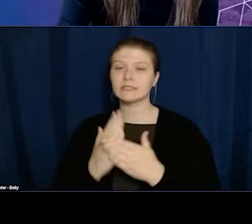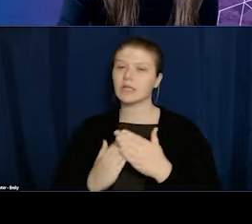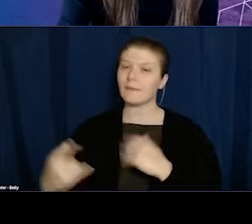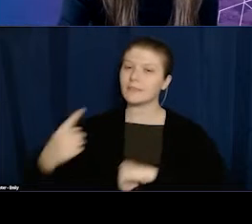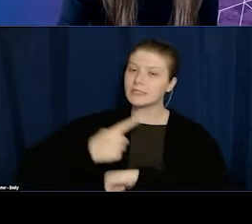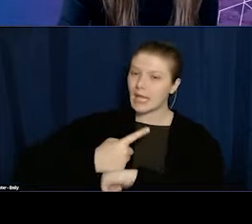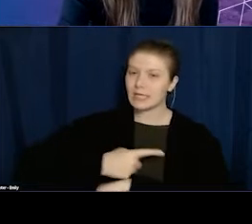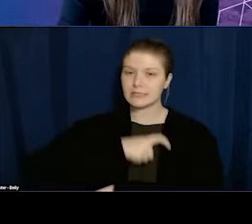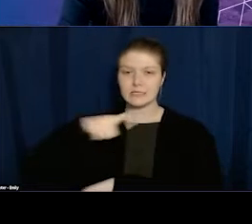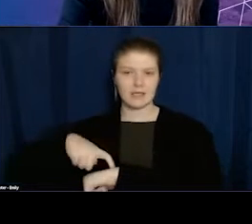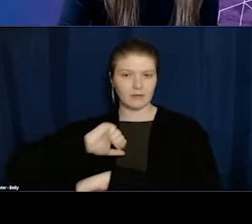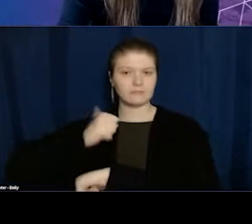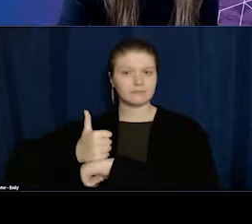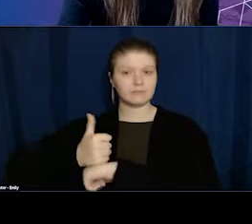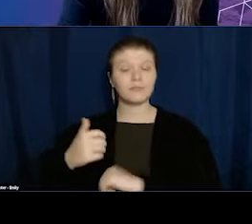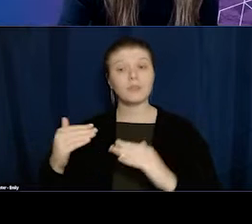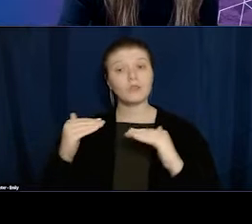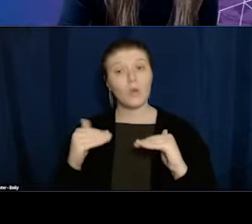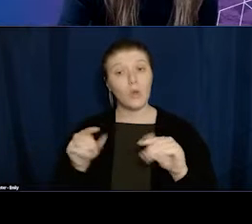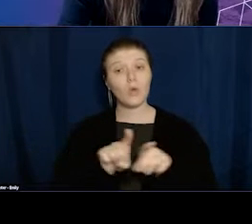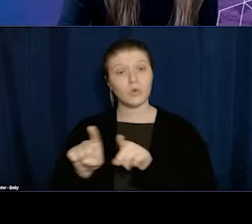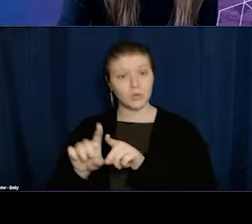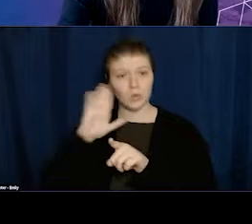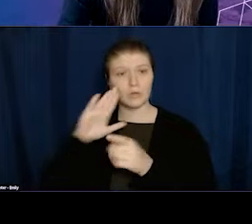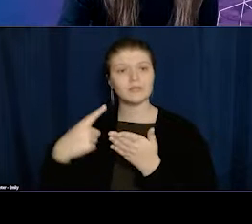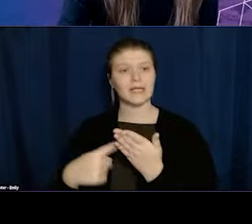I'm also going to go over some of our current capabilities and some